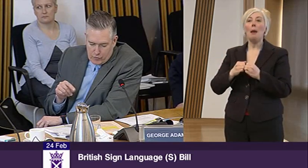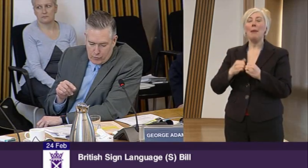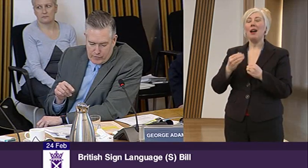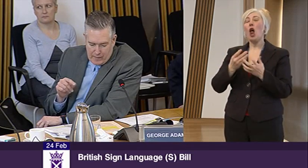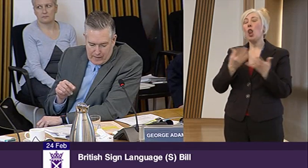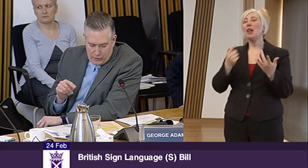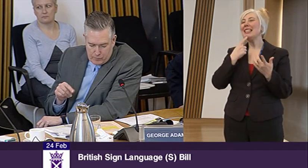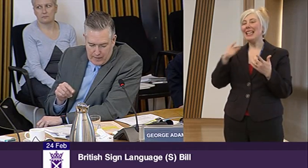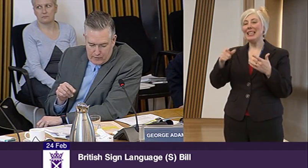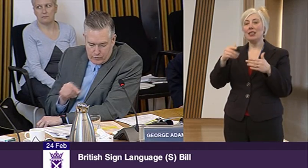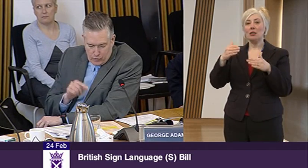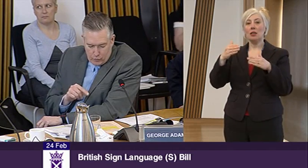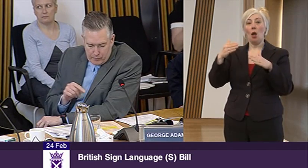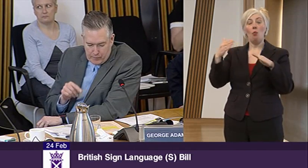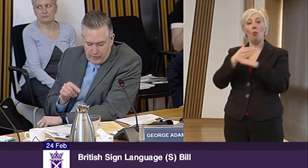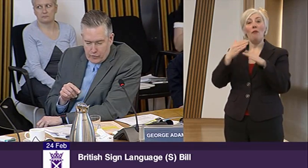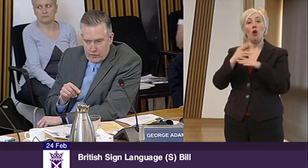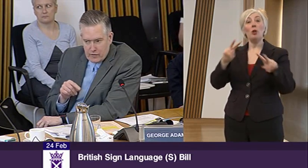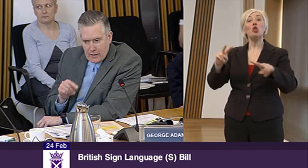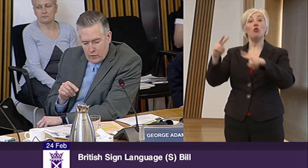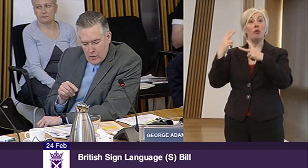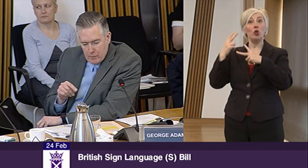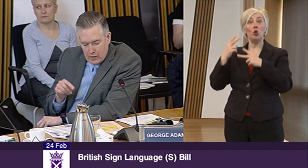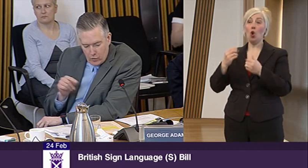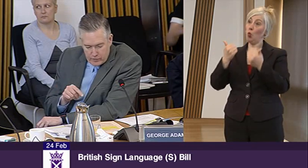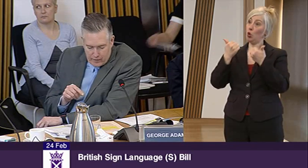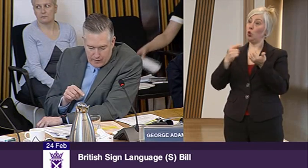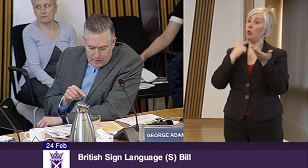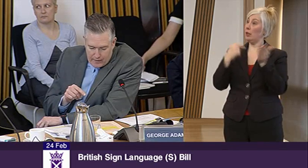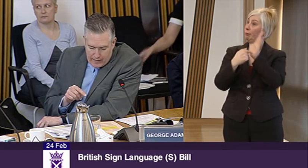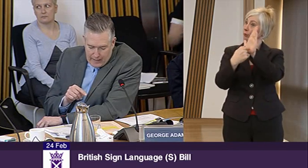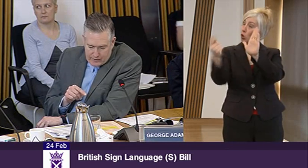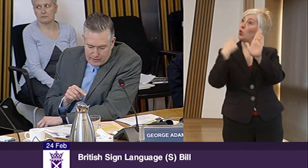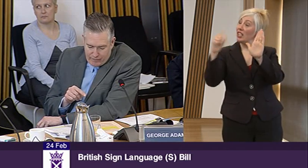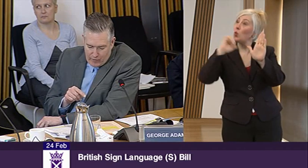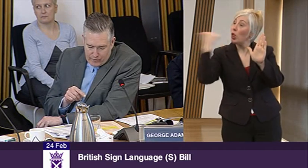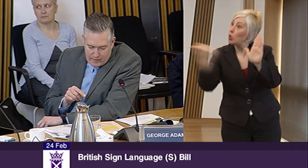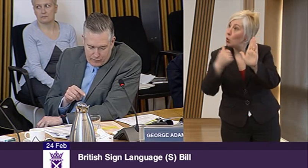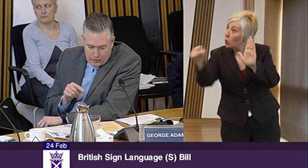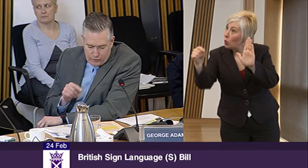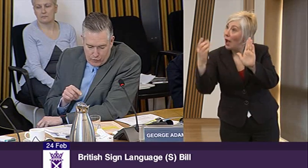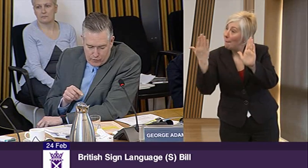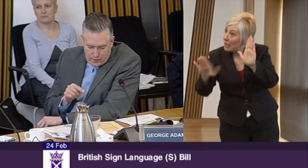think that the performance review is a good mechanism for holding public authorities to